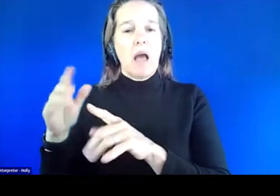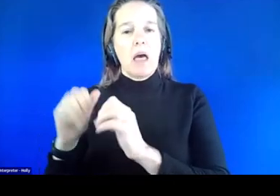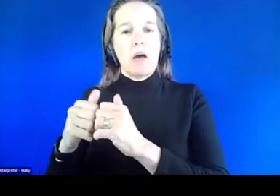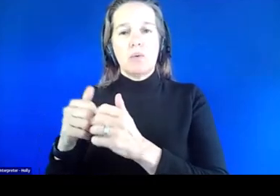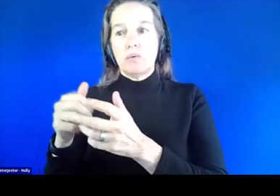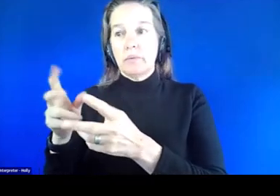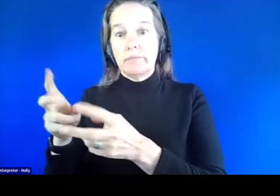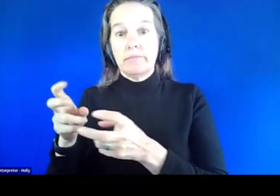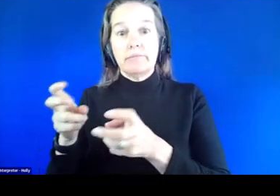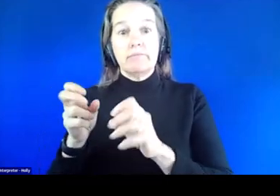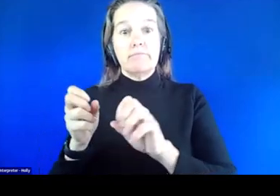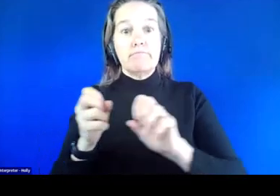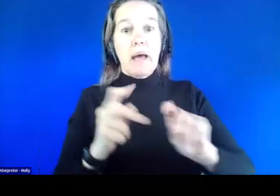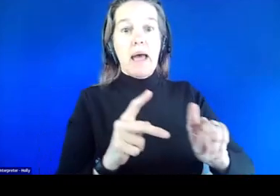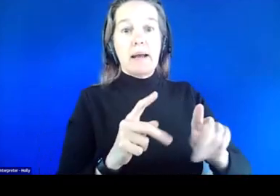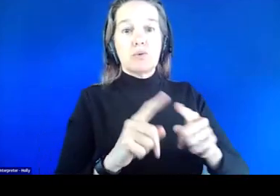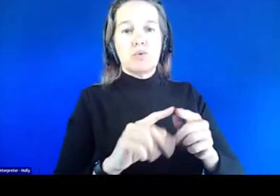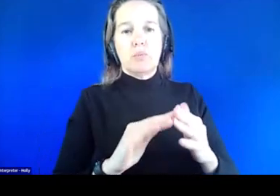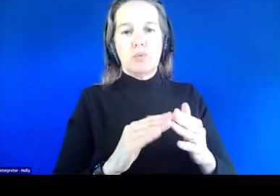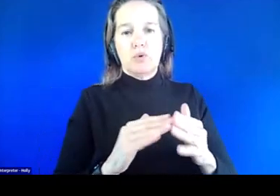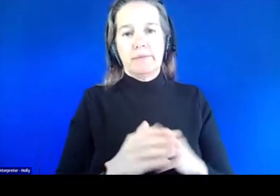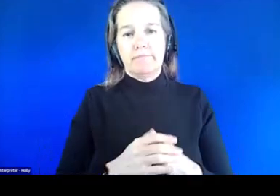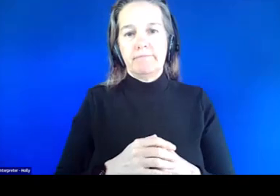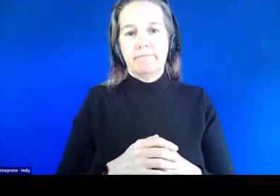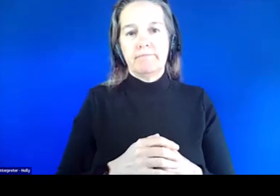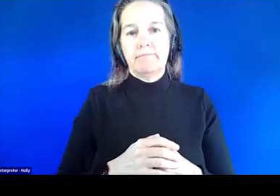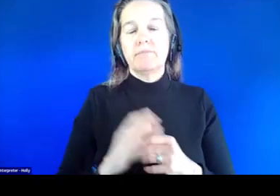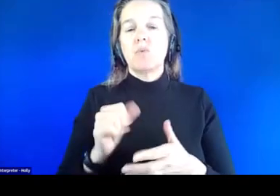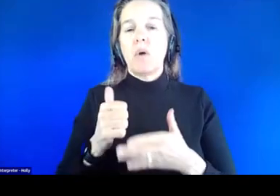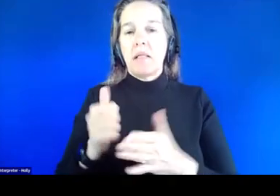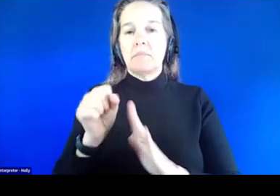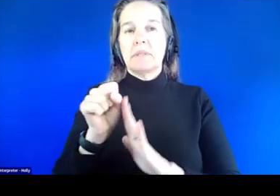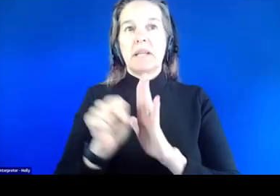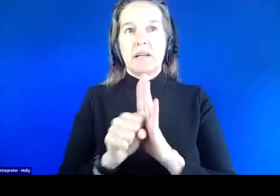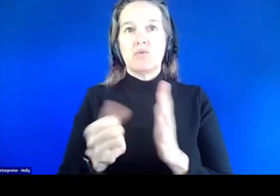states with rebalancing their long-term services and